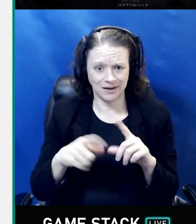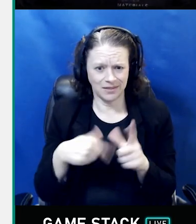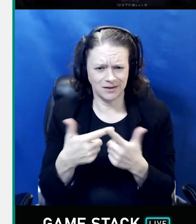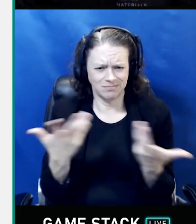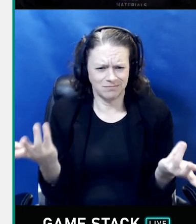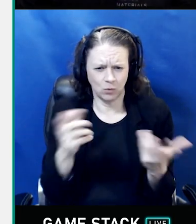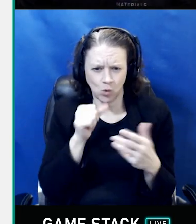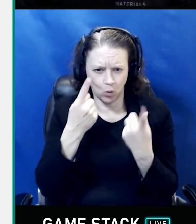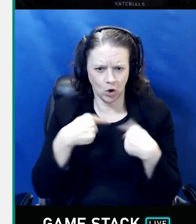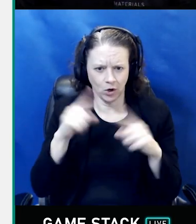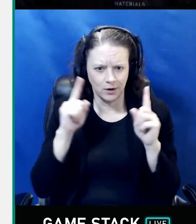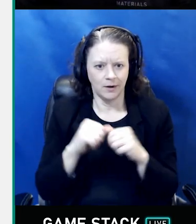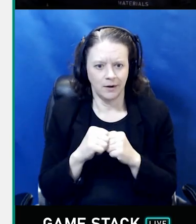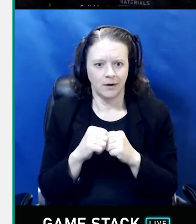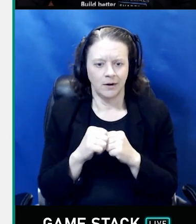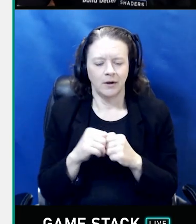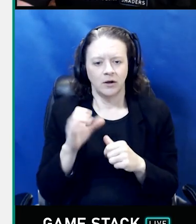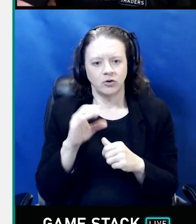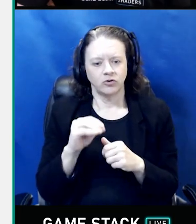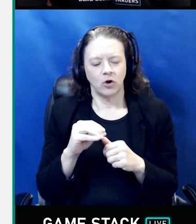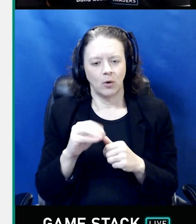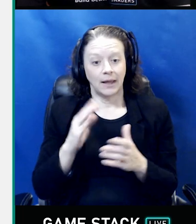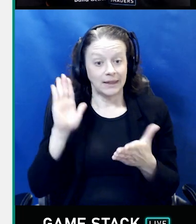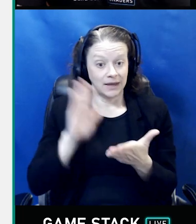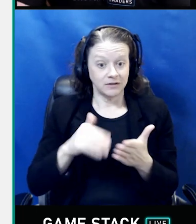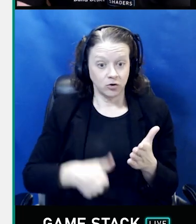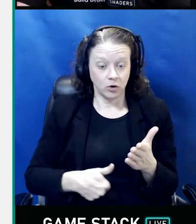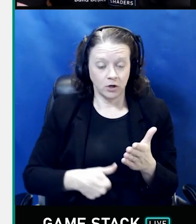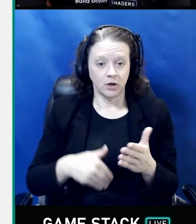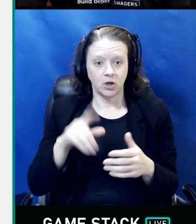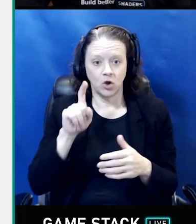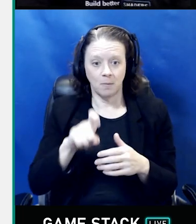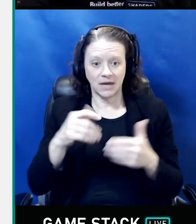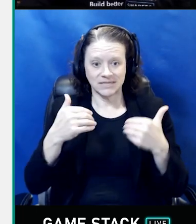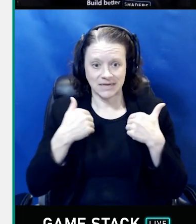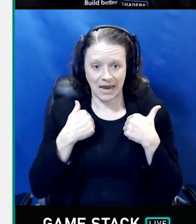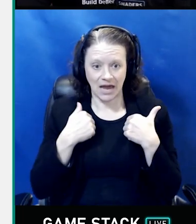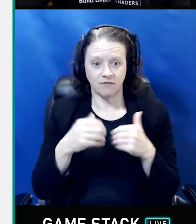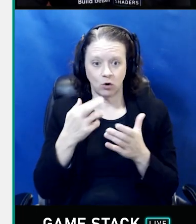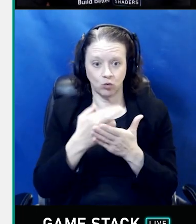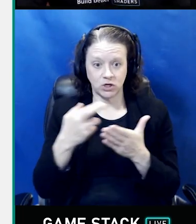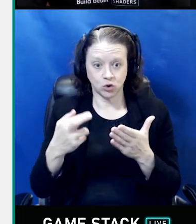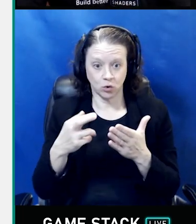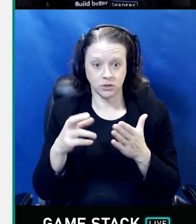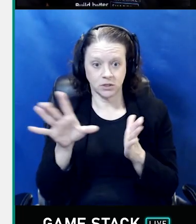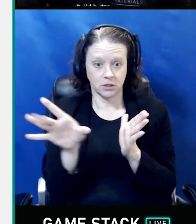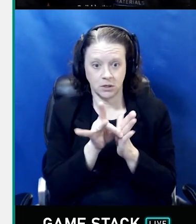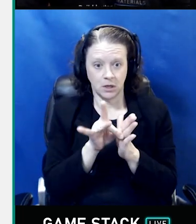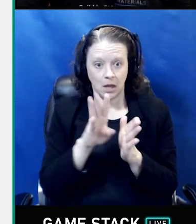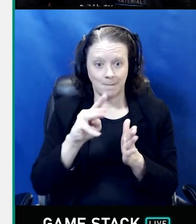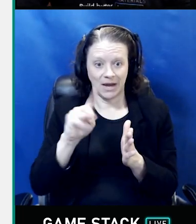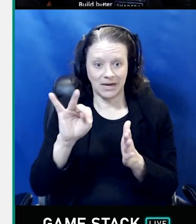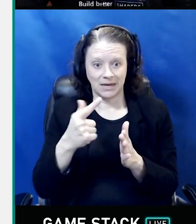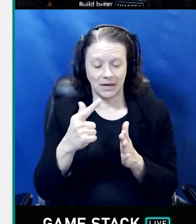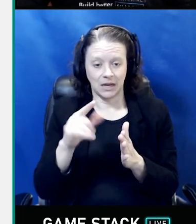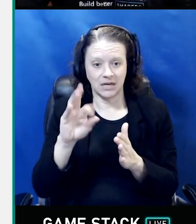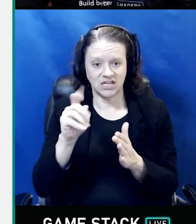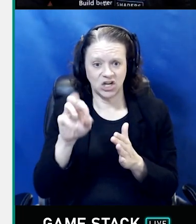dynamic resources. You do need to have resource binding Tier and these are queries that already existed, we're not introducing them. Helper lane detection,